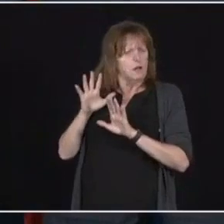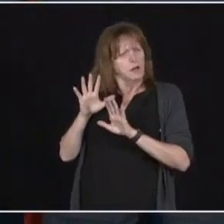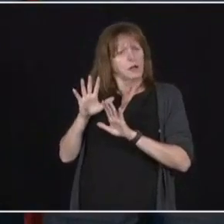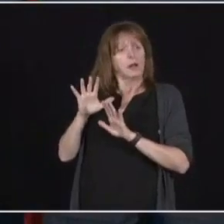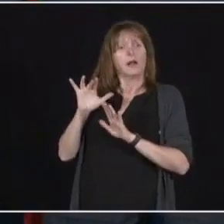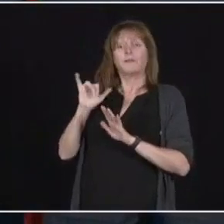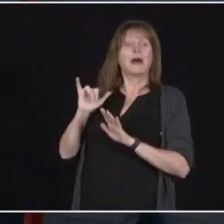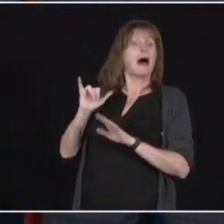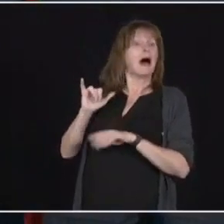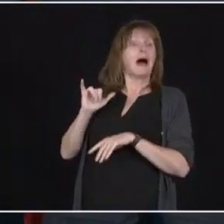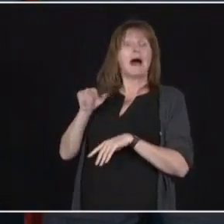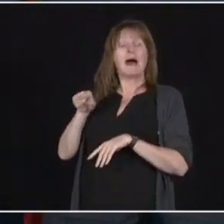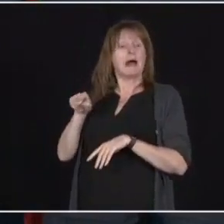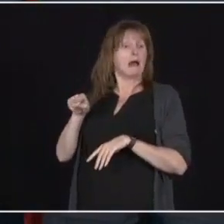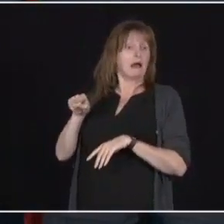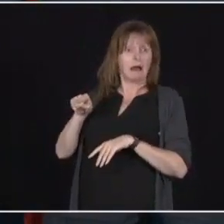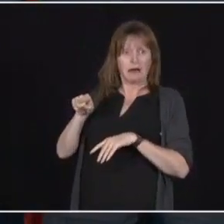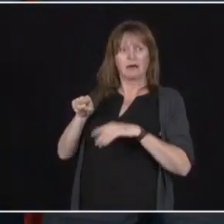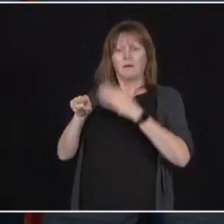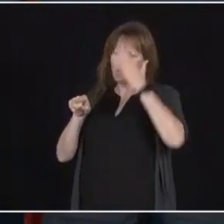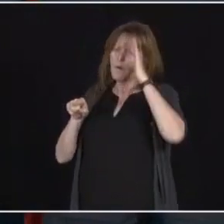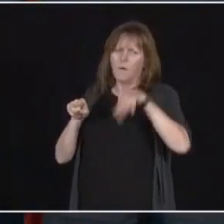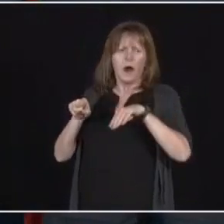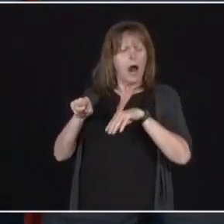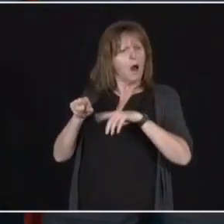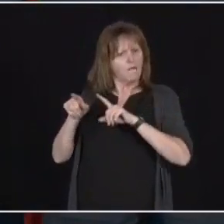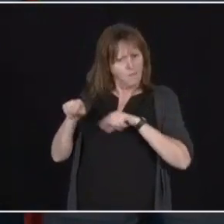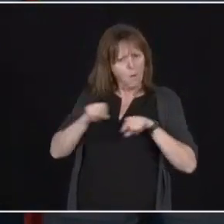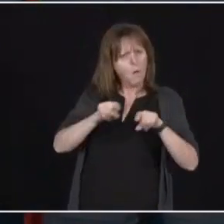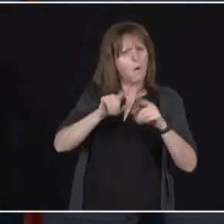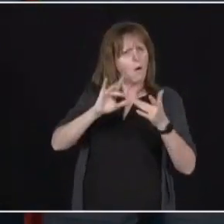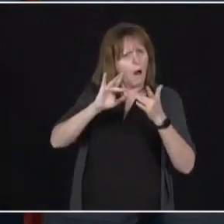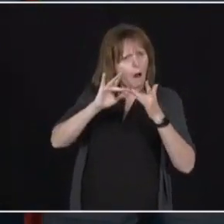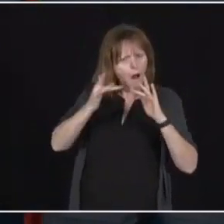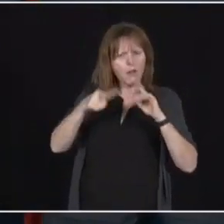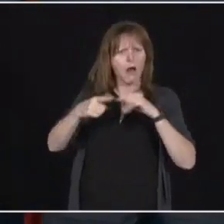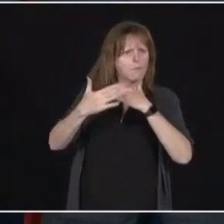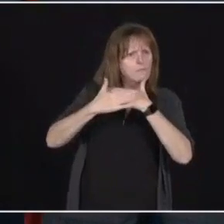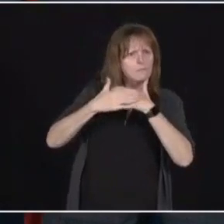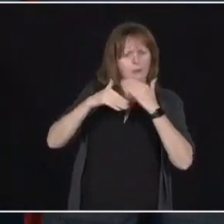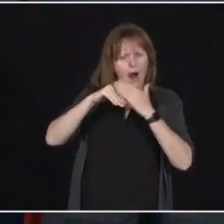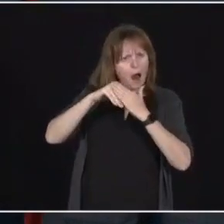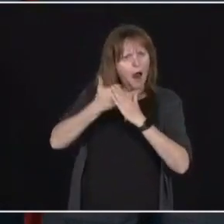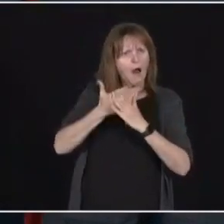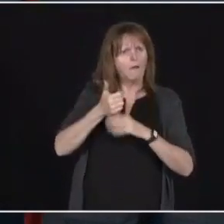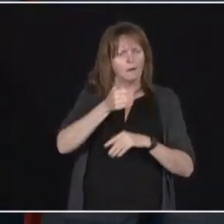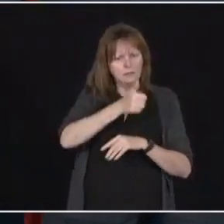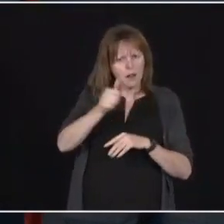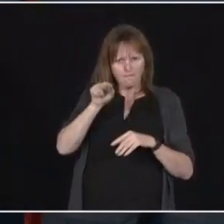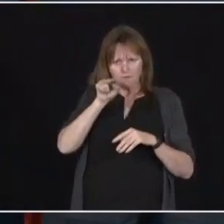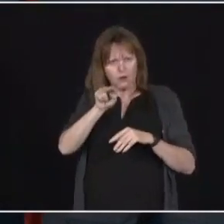centres or to the hospital in this case, to receive the tests, they were also told that they could receive the results online.